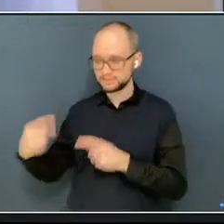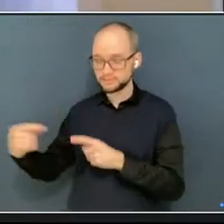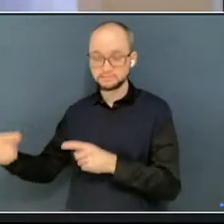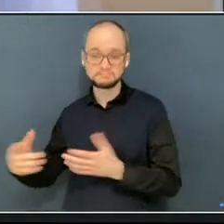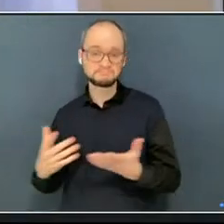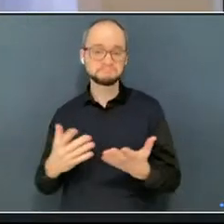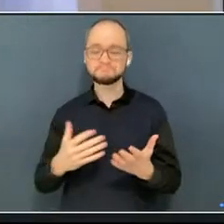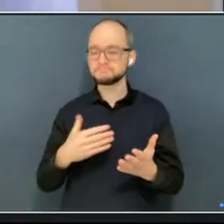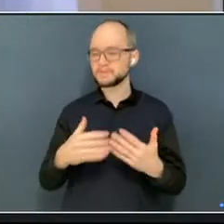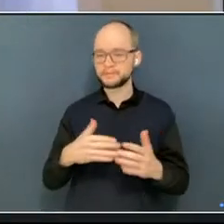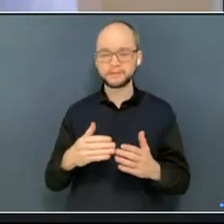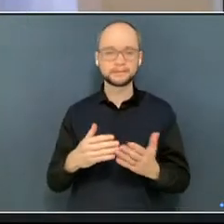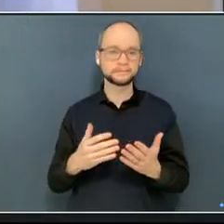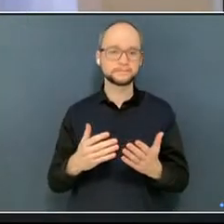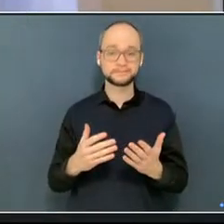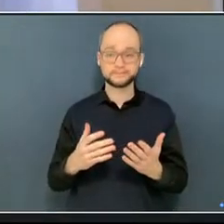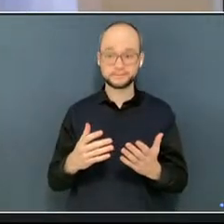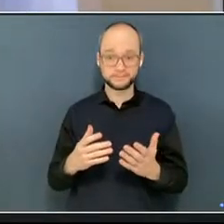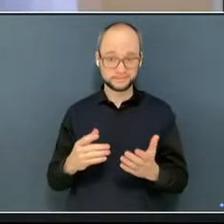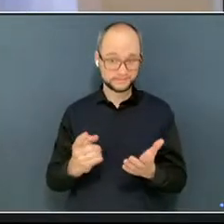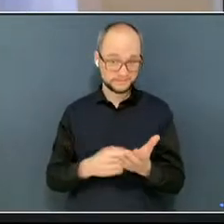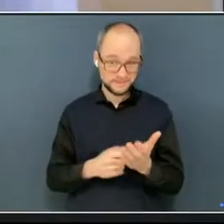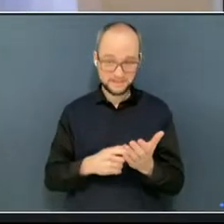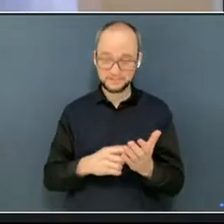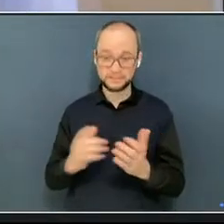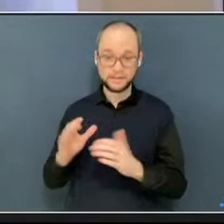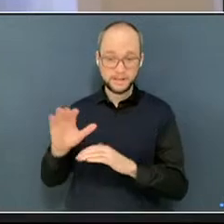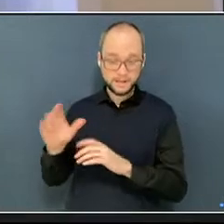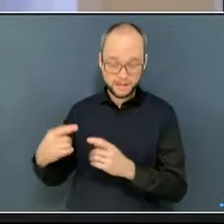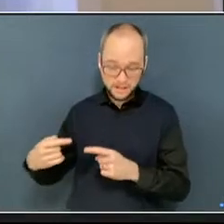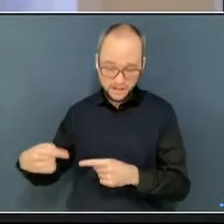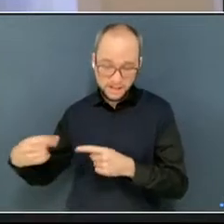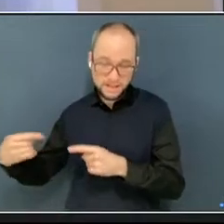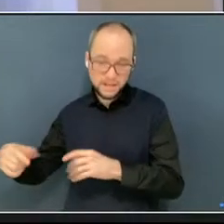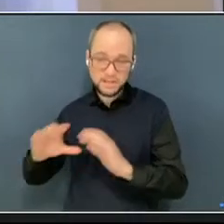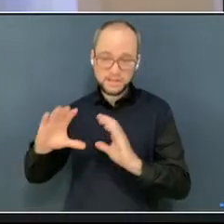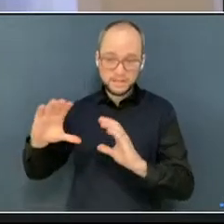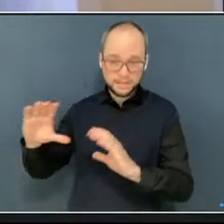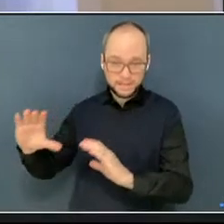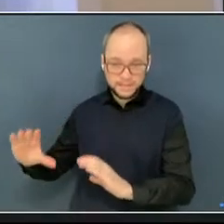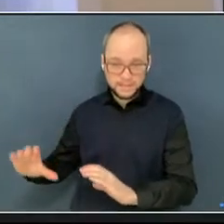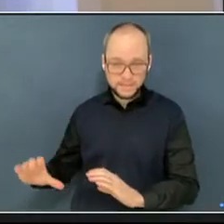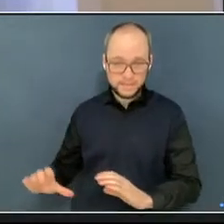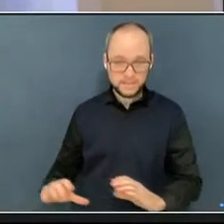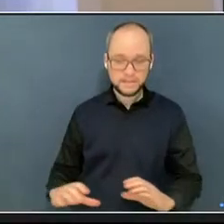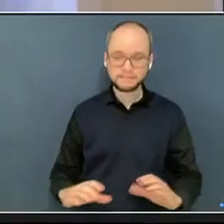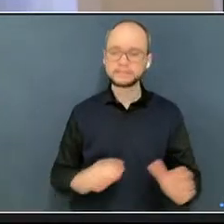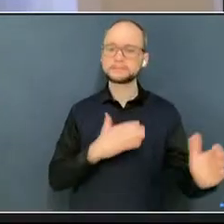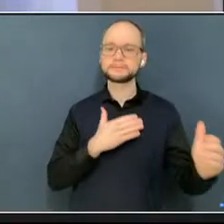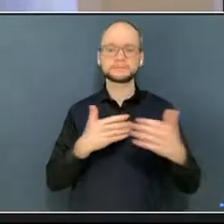or goodness sakes, the end of the next morning, our friendship was just as strong.